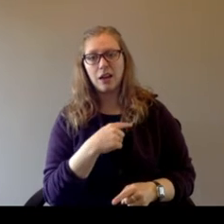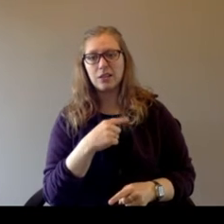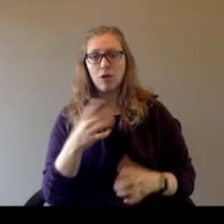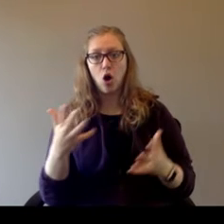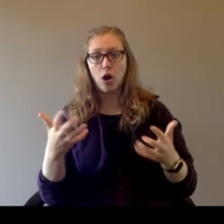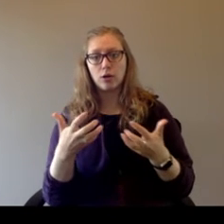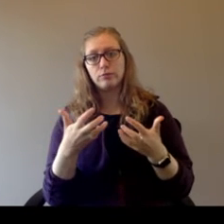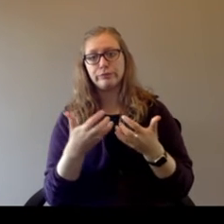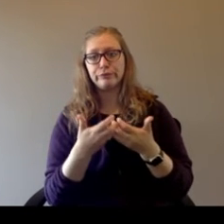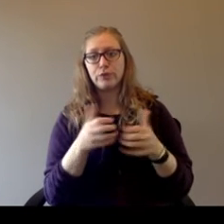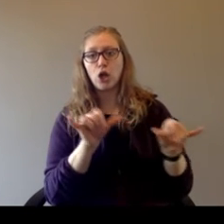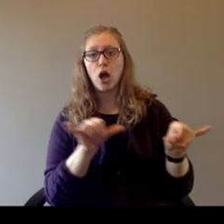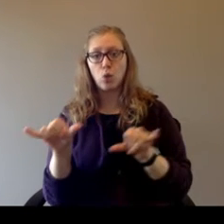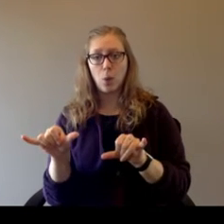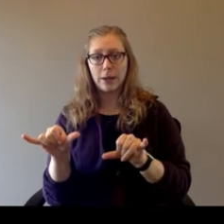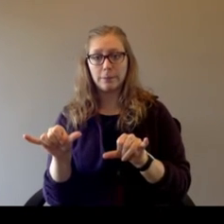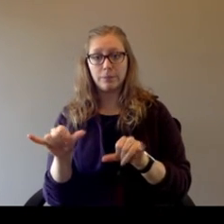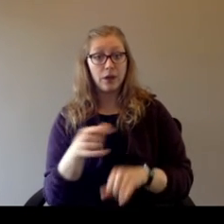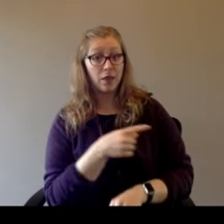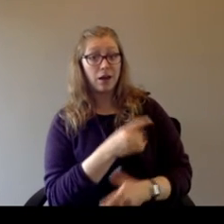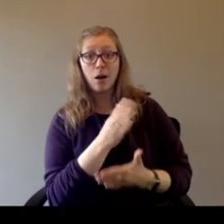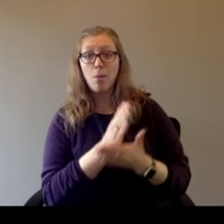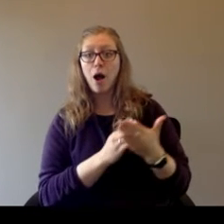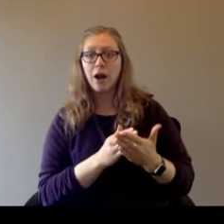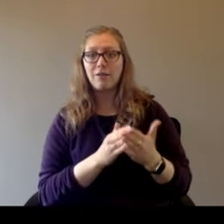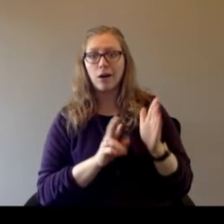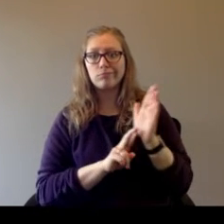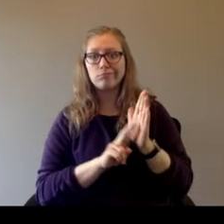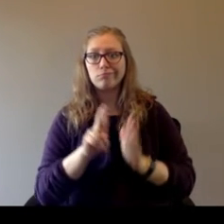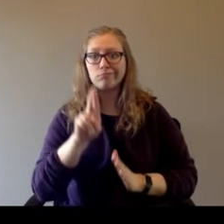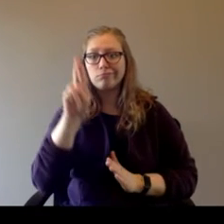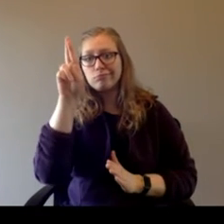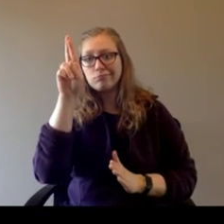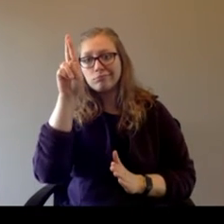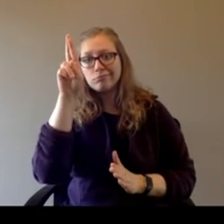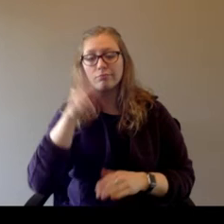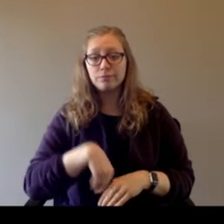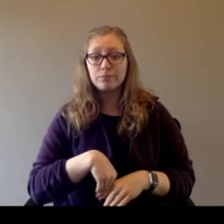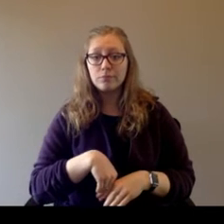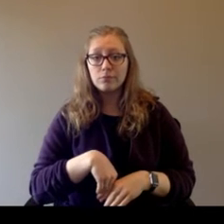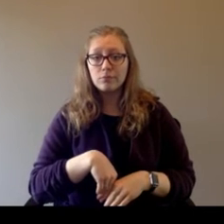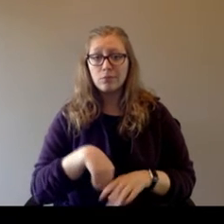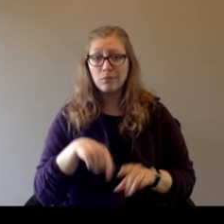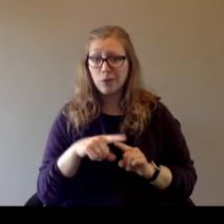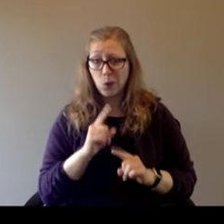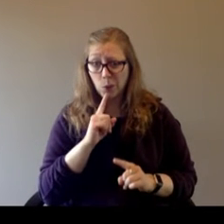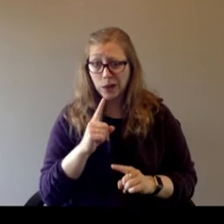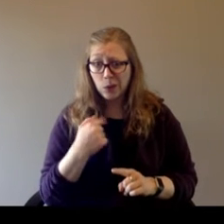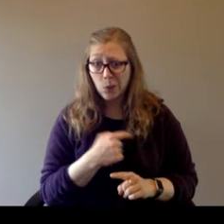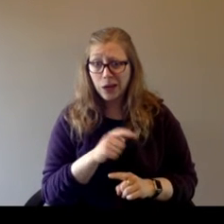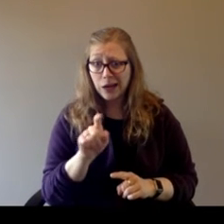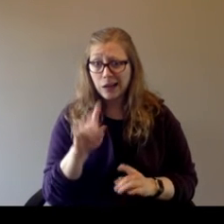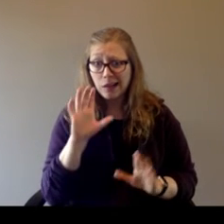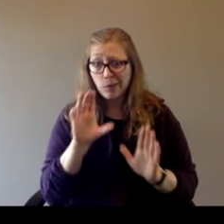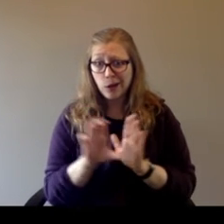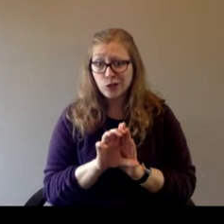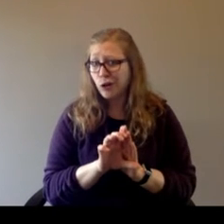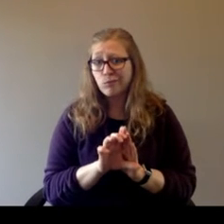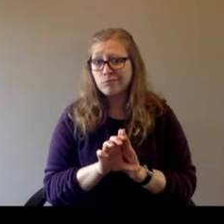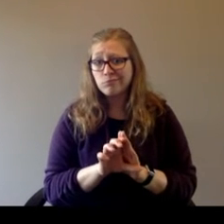It's actually part of a spacecraft. We really don't even need the picture because over on the text it says: Triangle RST